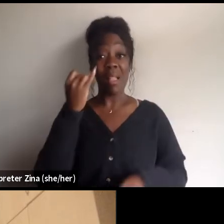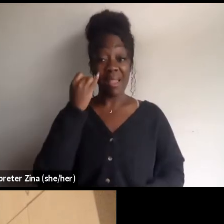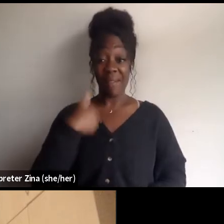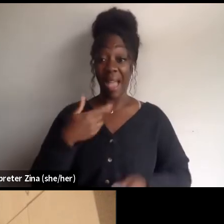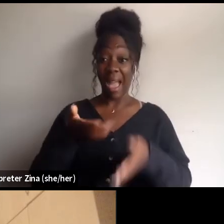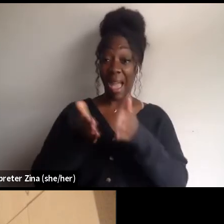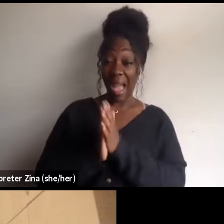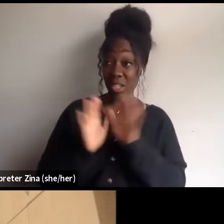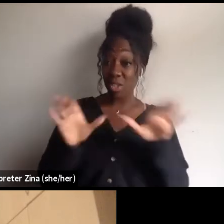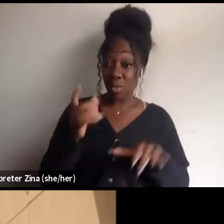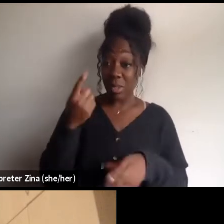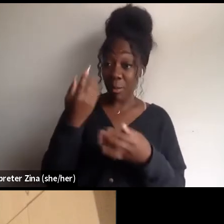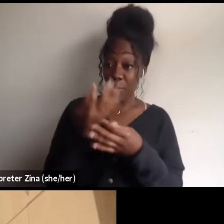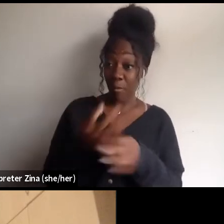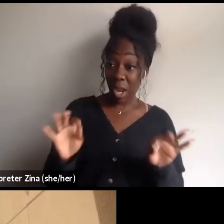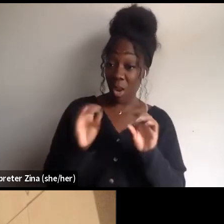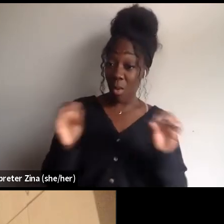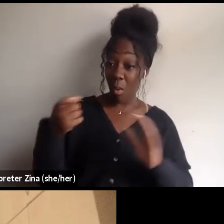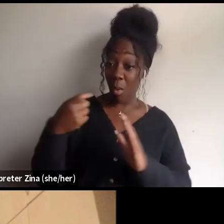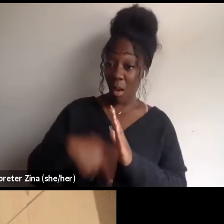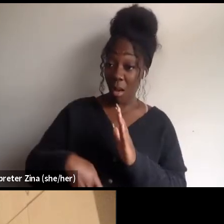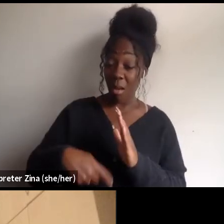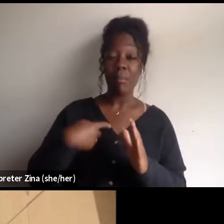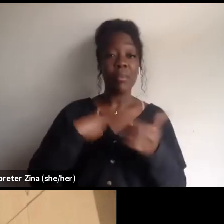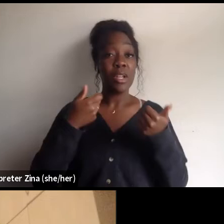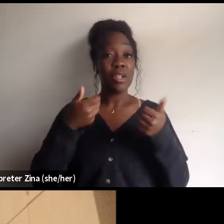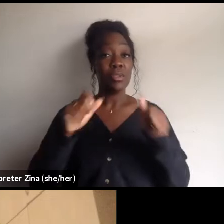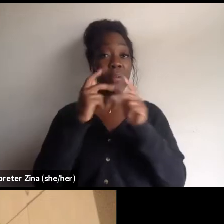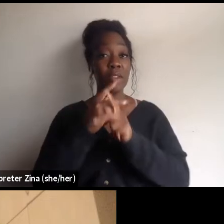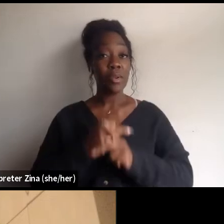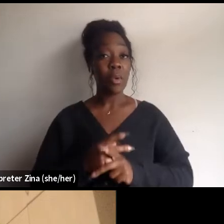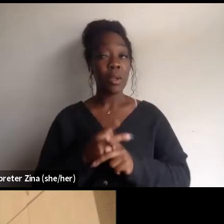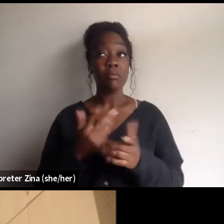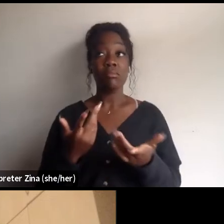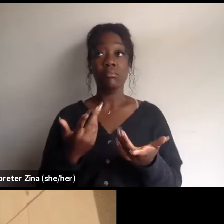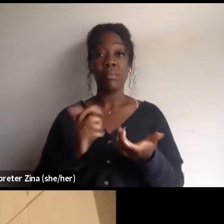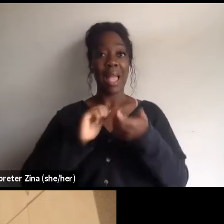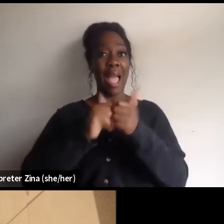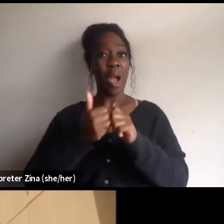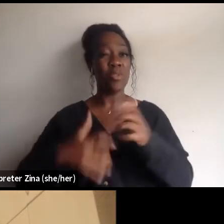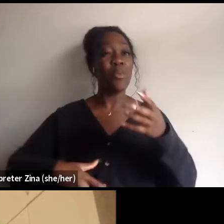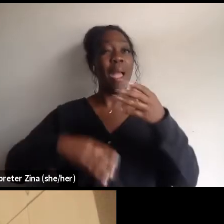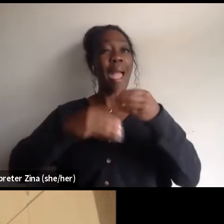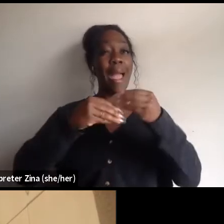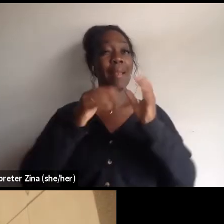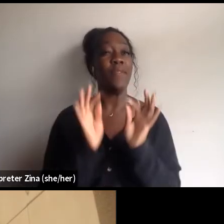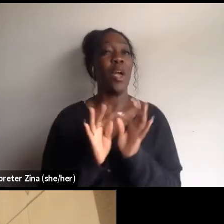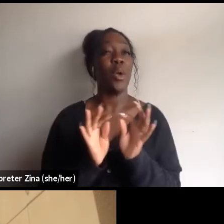I do trying to find ways to add some value. Sometimes I ask them what they need